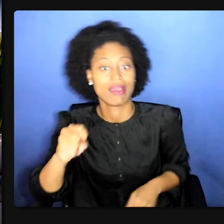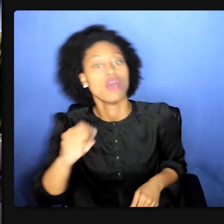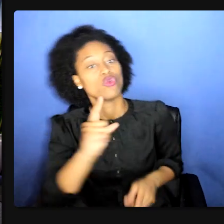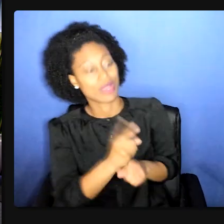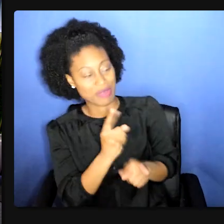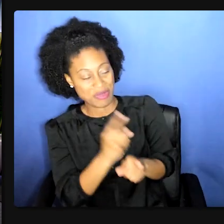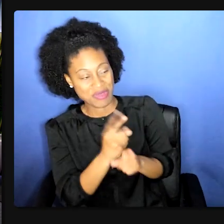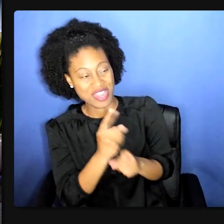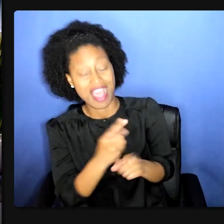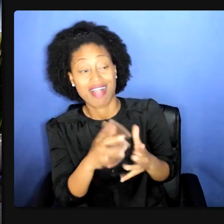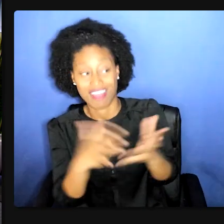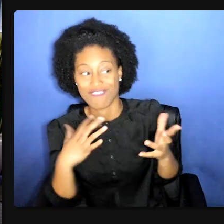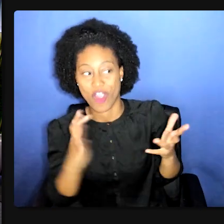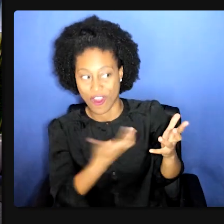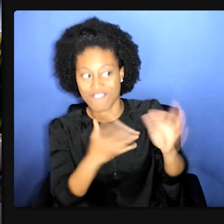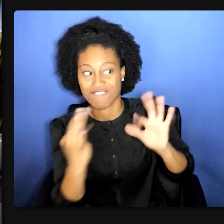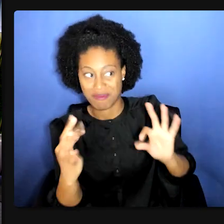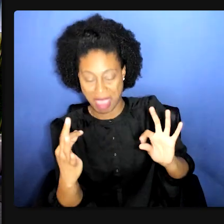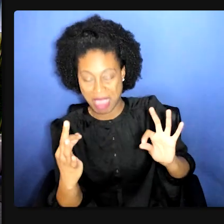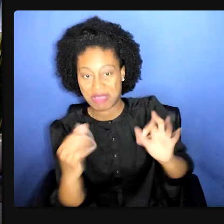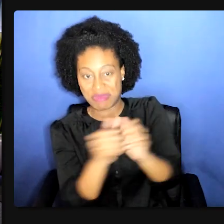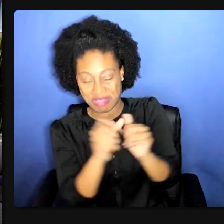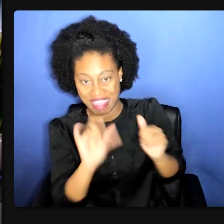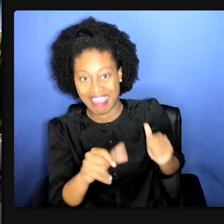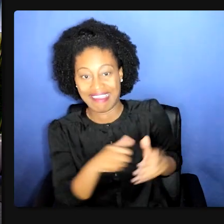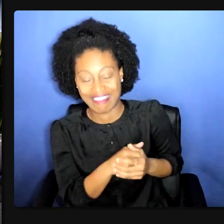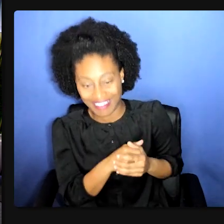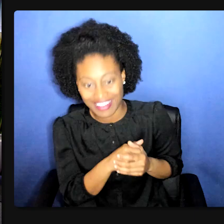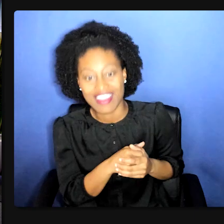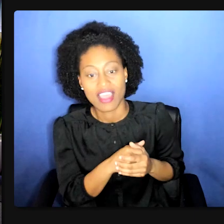yeah a lot of our feedback has been coming around yeah just you know looking for a couple